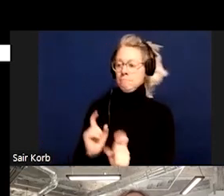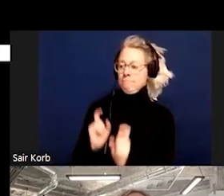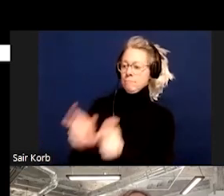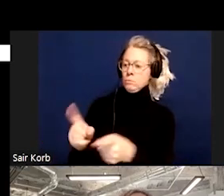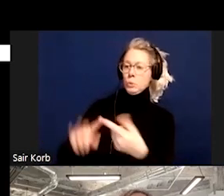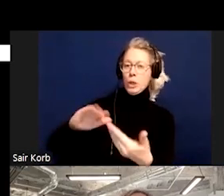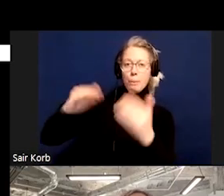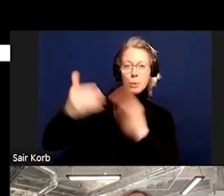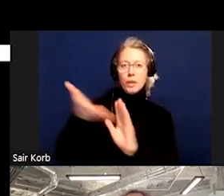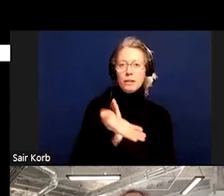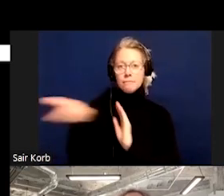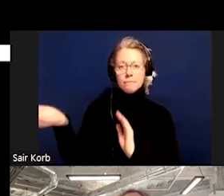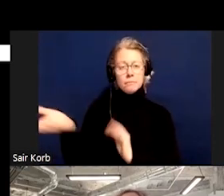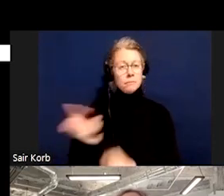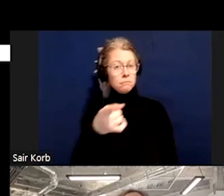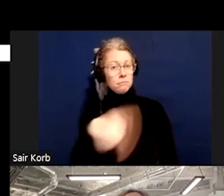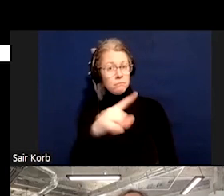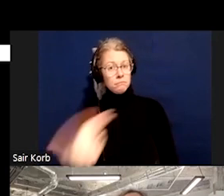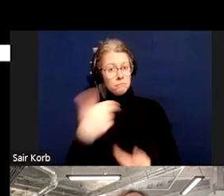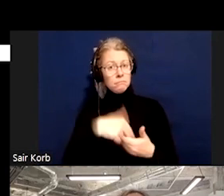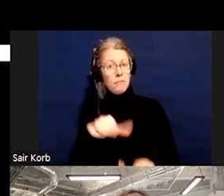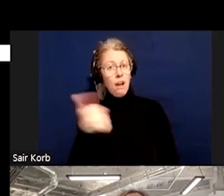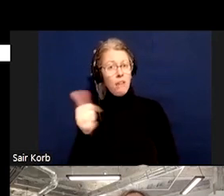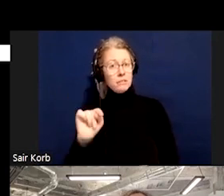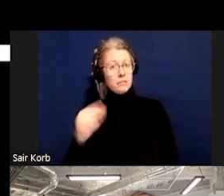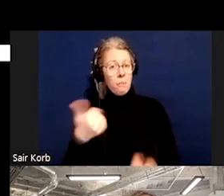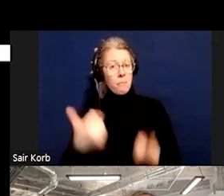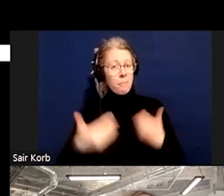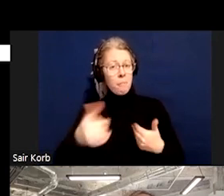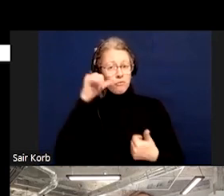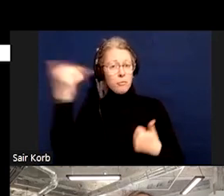of you who've been with us at prior town halls, you may recall how I've talked about CADA